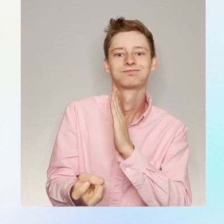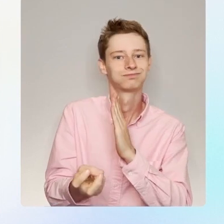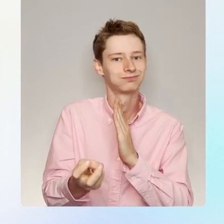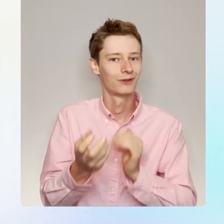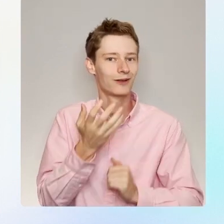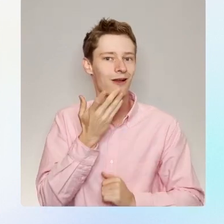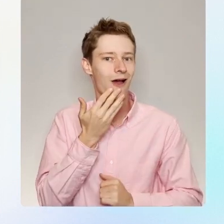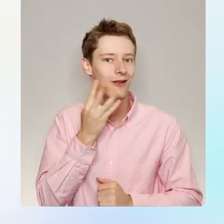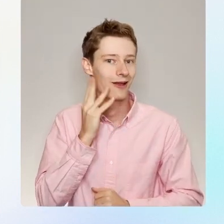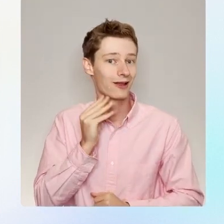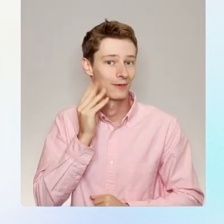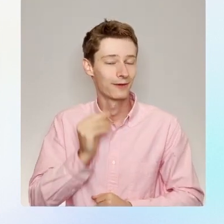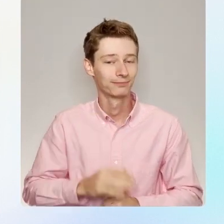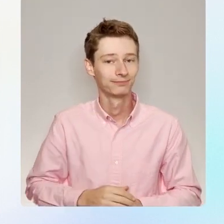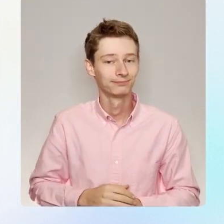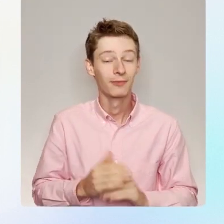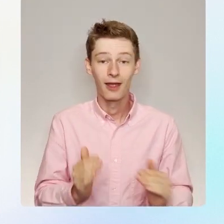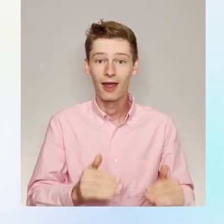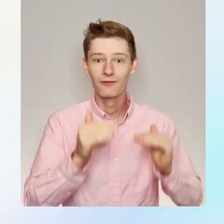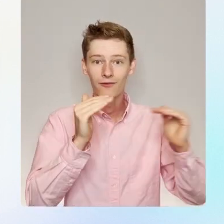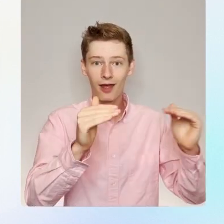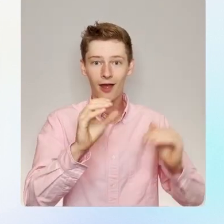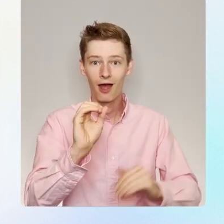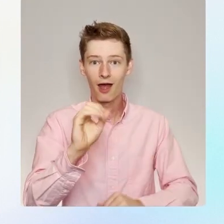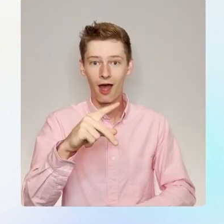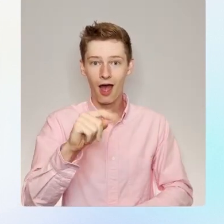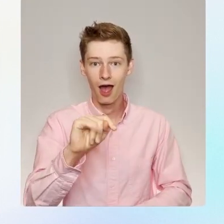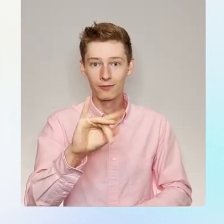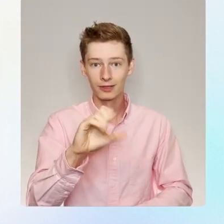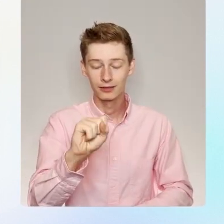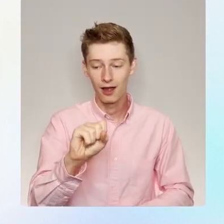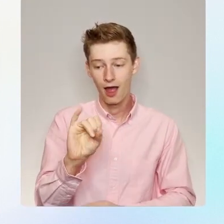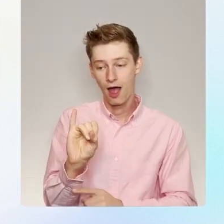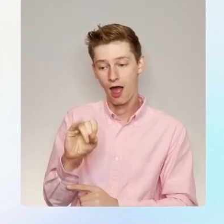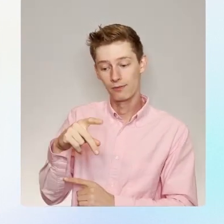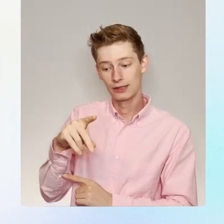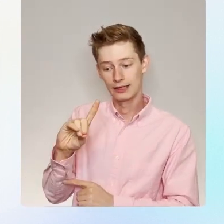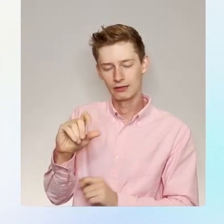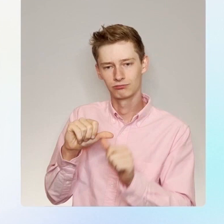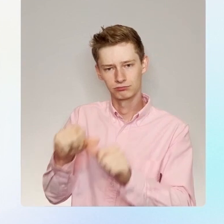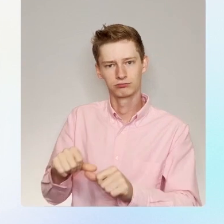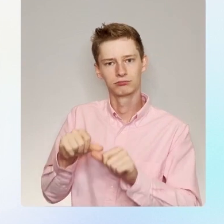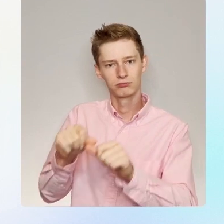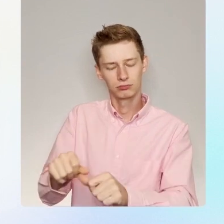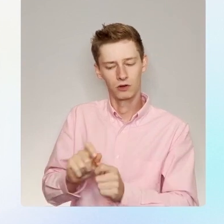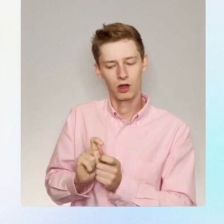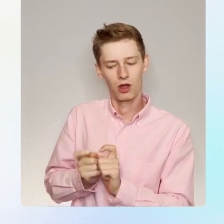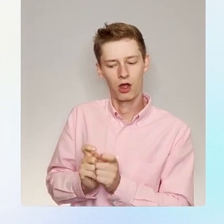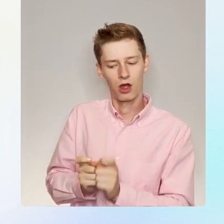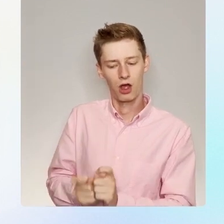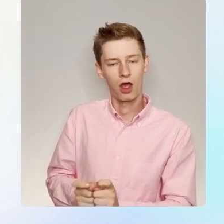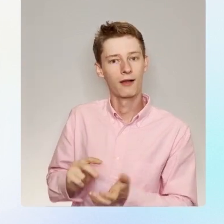Advanced optics and a continuous IPD accommodation adjustment allows the headset to accommodate